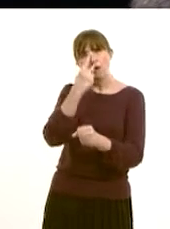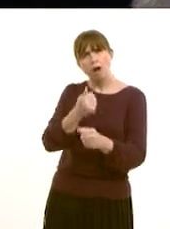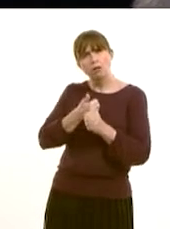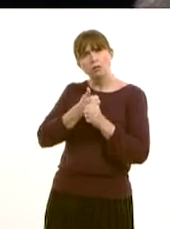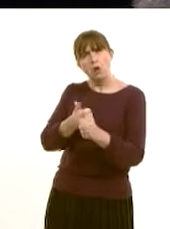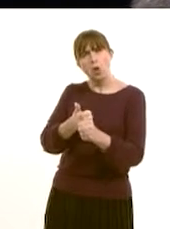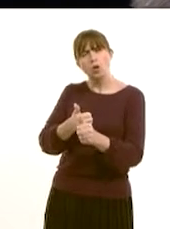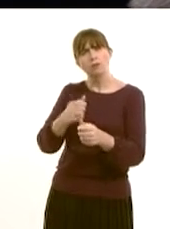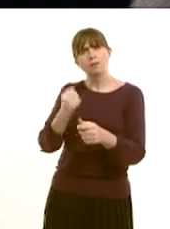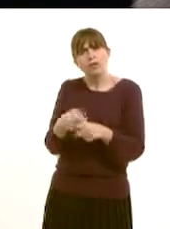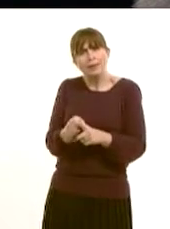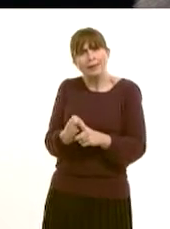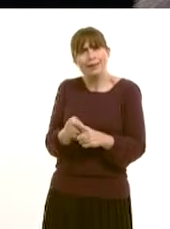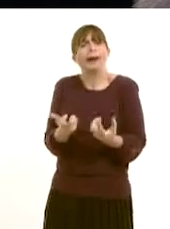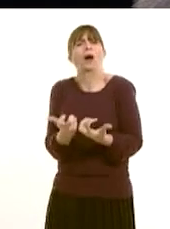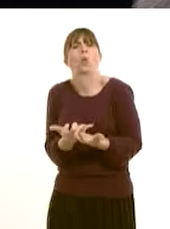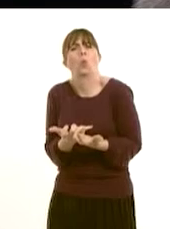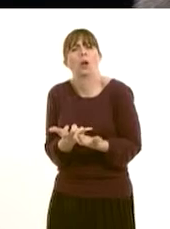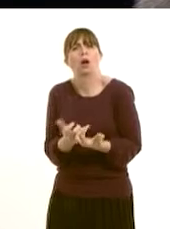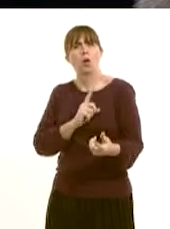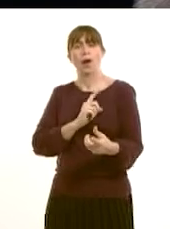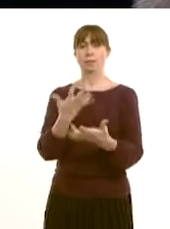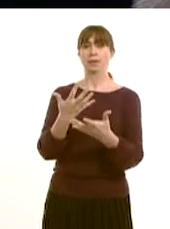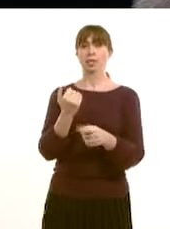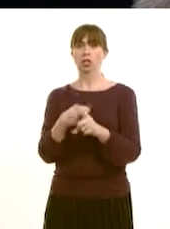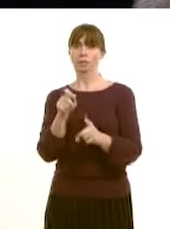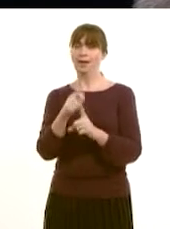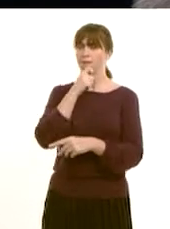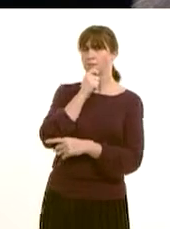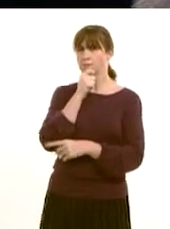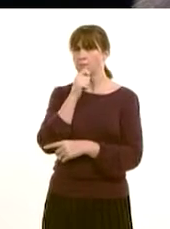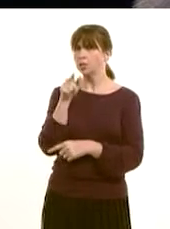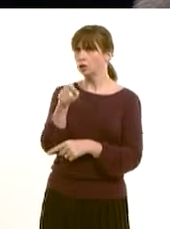care to make sure that, when GPs are making this decision between urgent and non-urgent